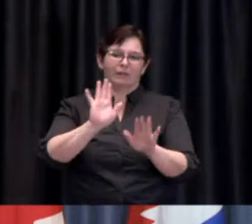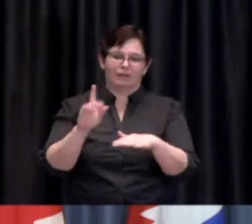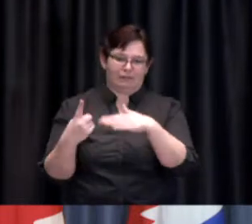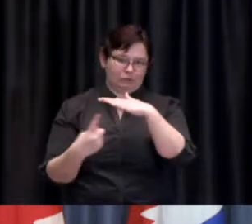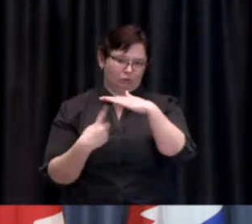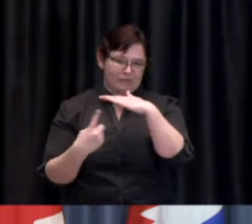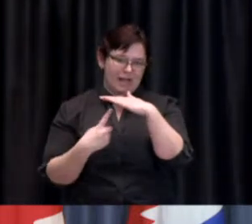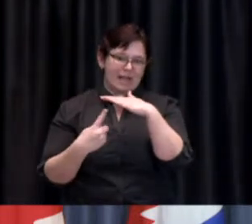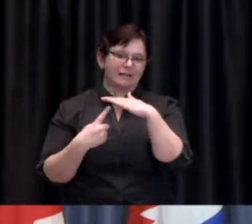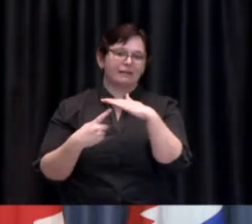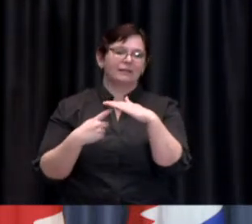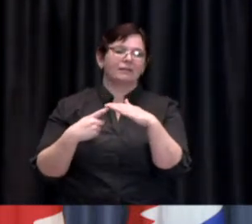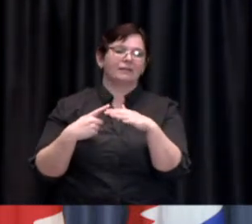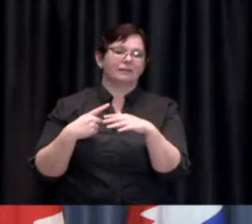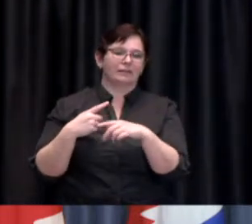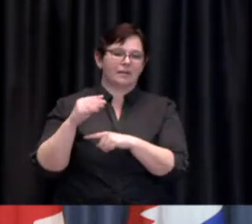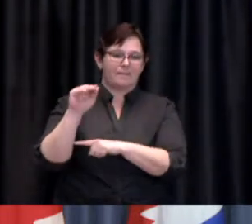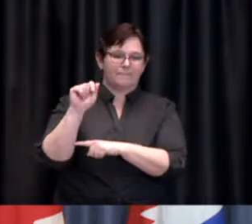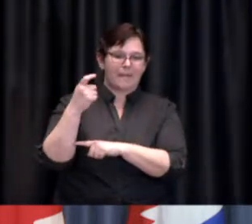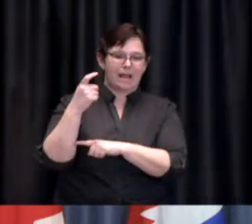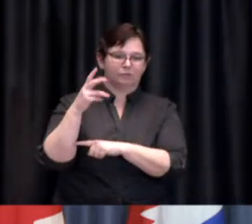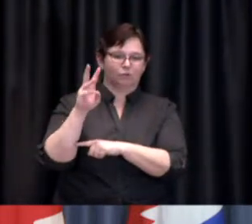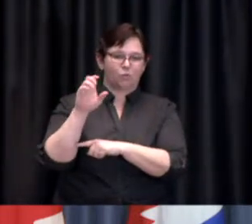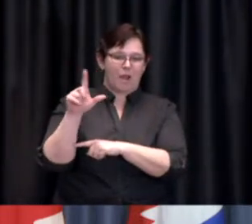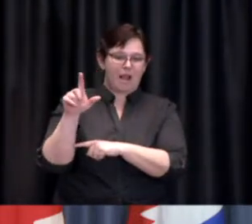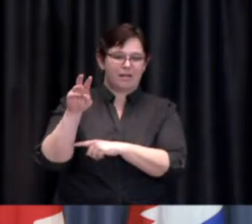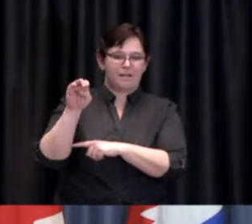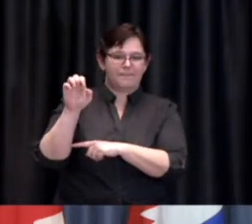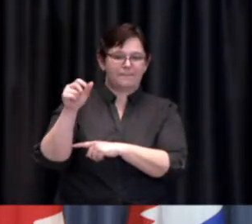and that was based on our discussion with public health